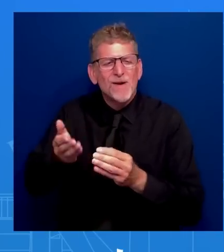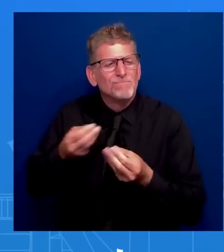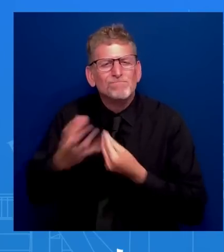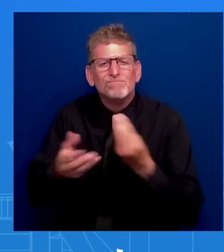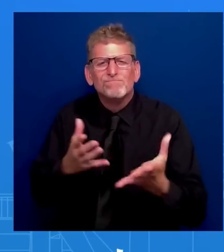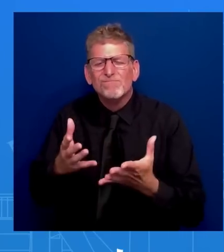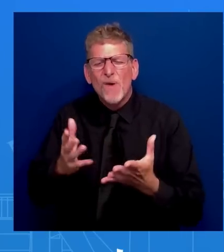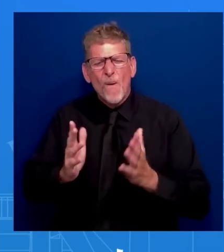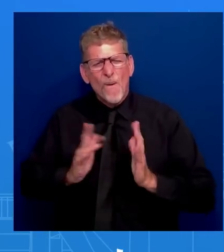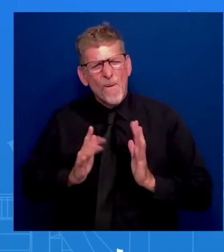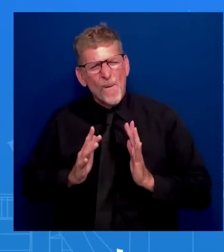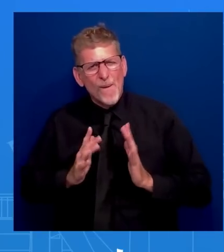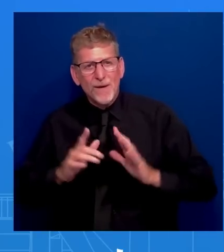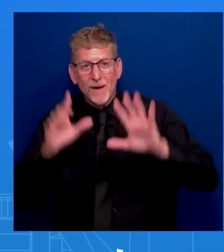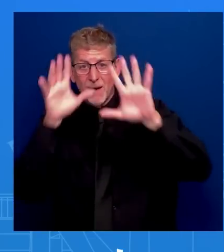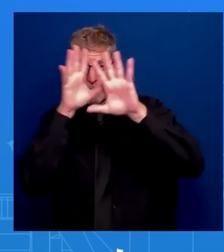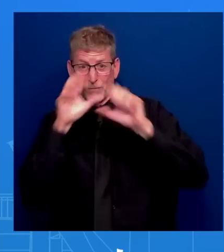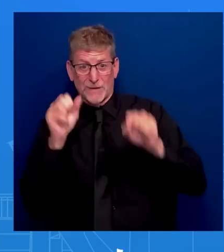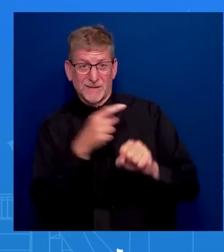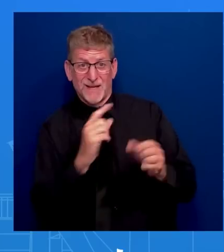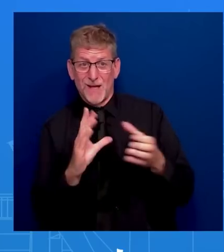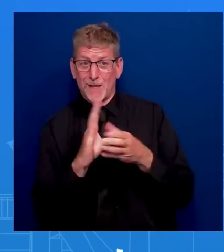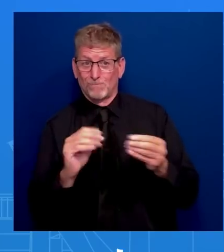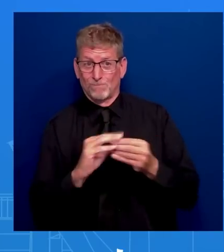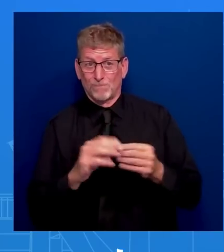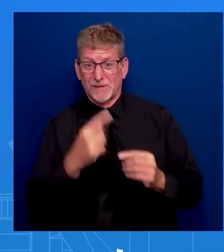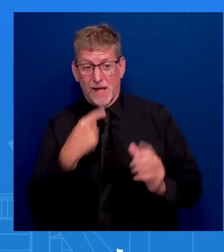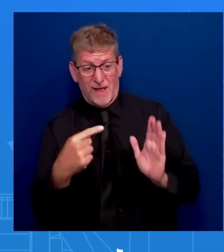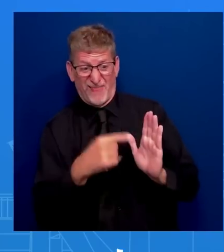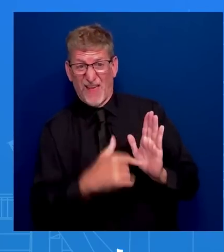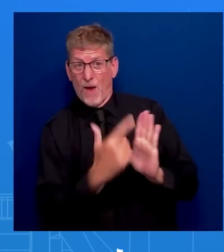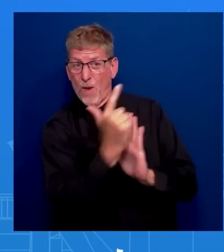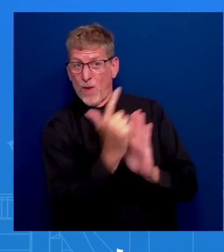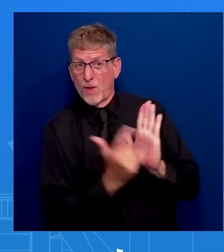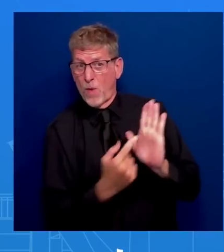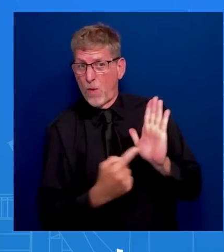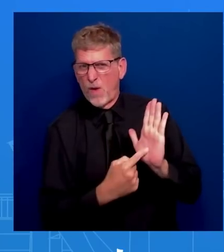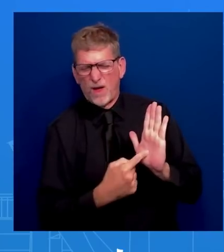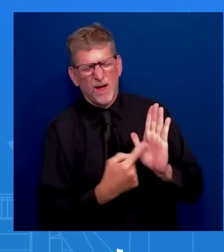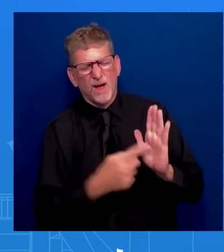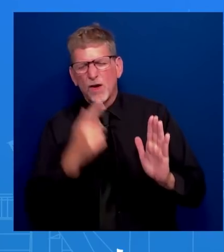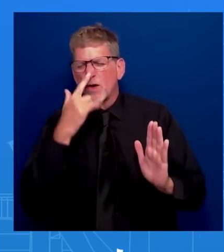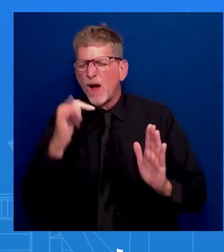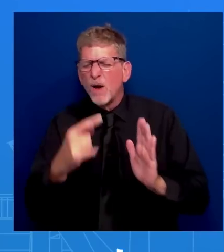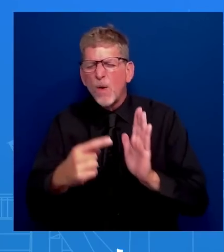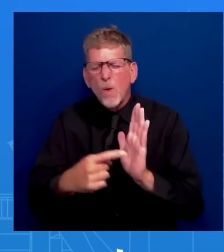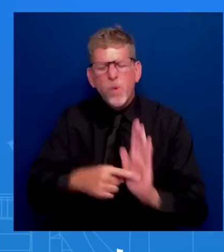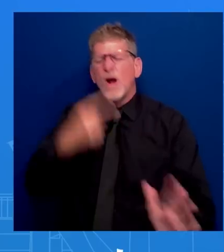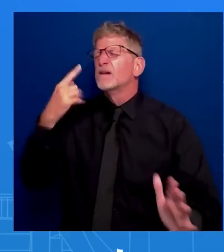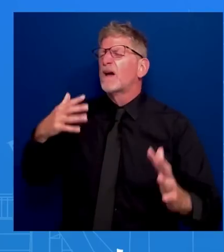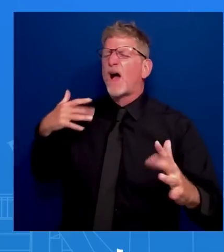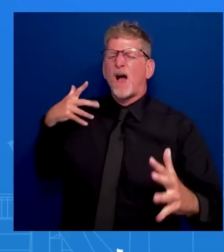a law that the American people should be proud of. Also, as you may have seen yesterday, the --